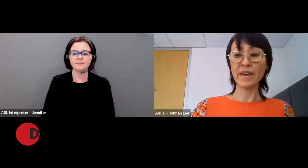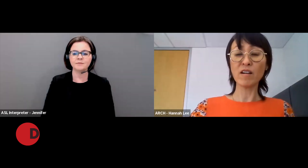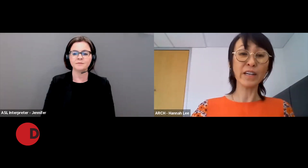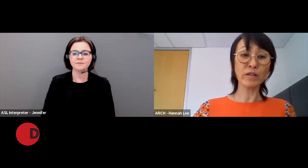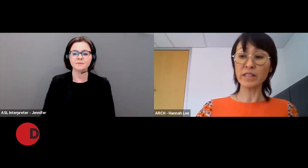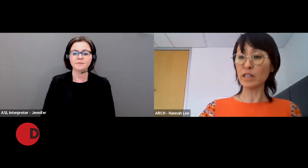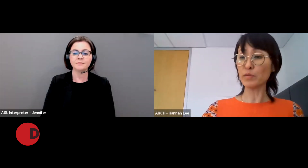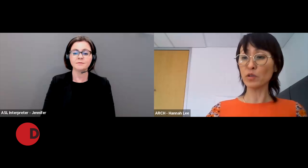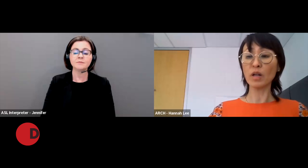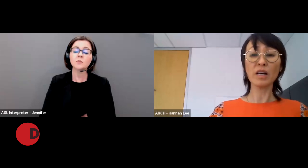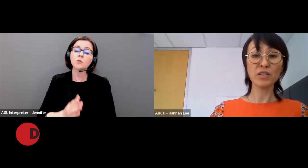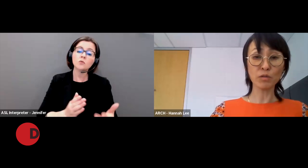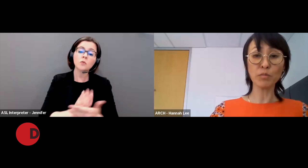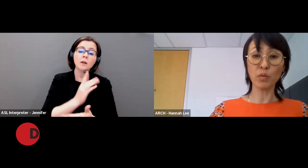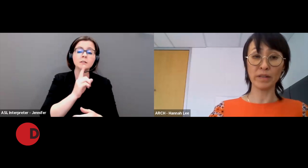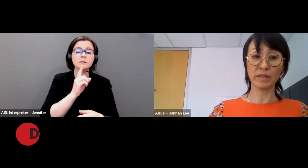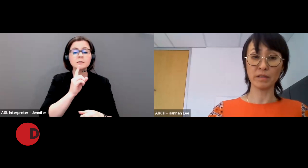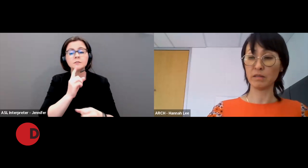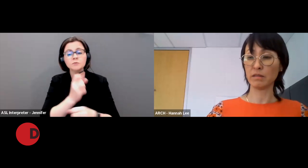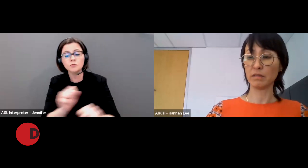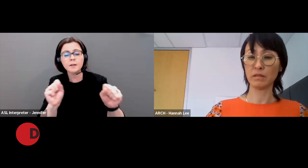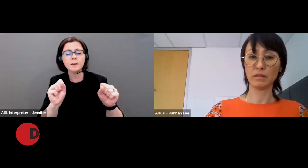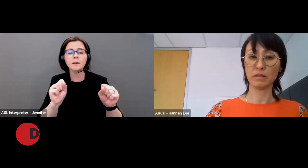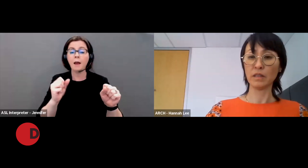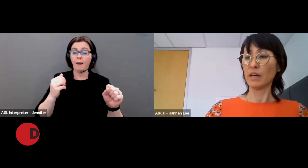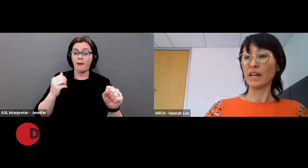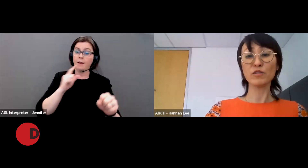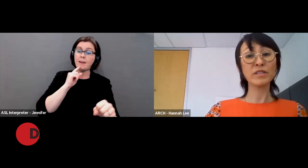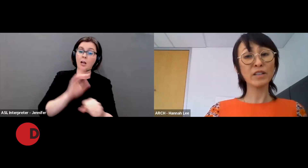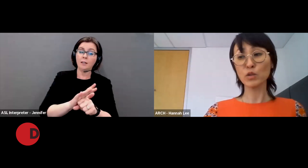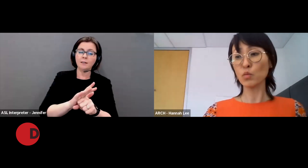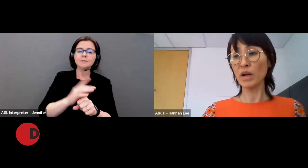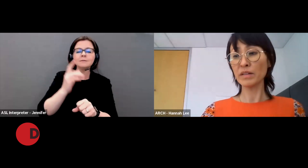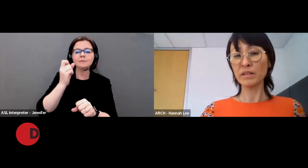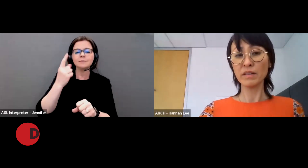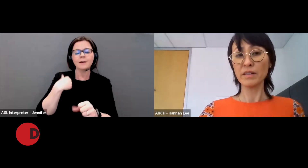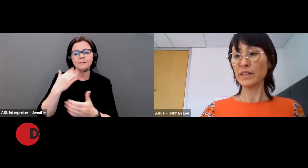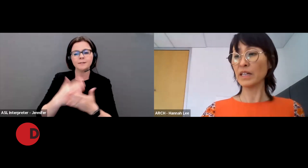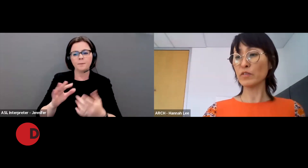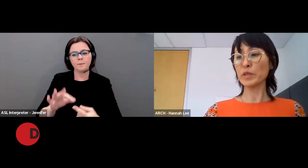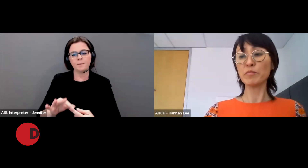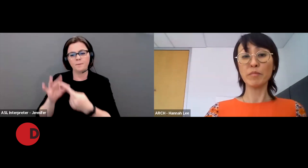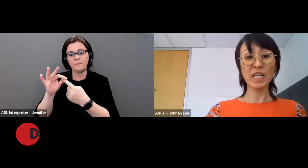They are guaranteed up to a point. Under section. 1, the government